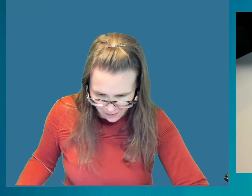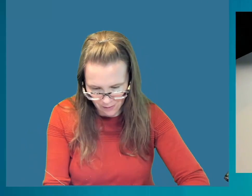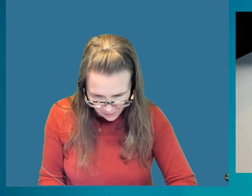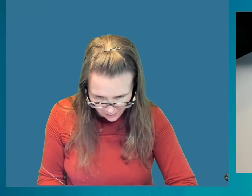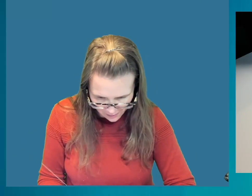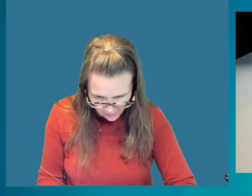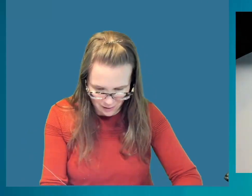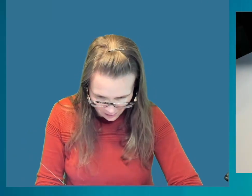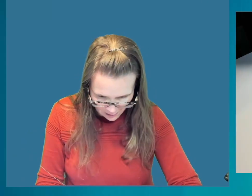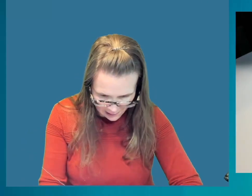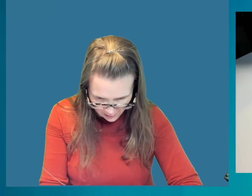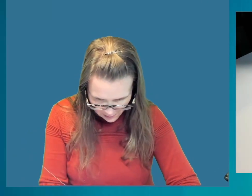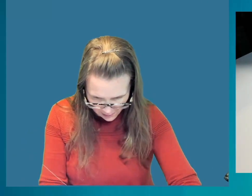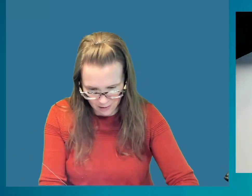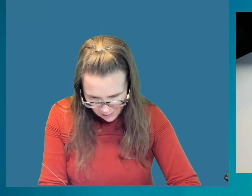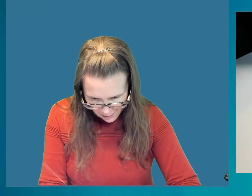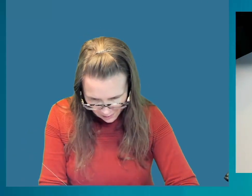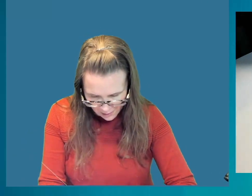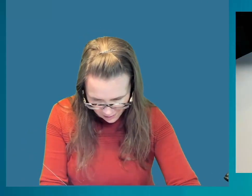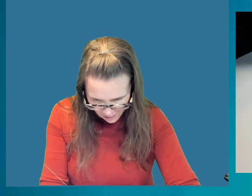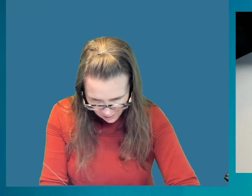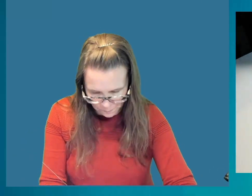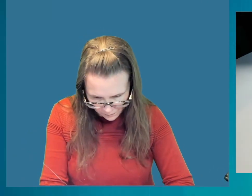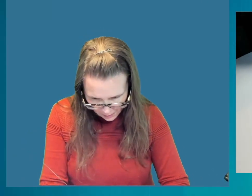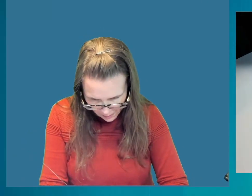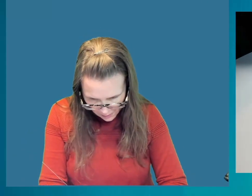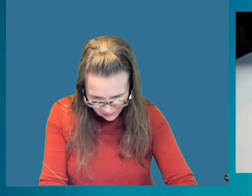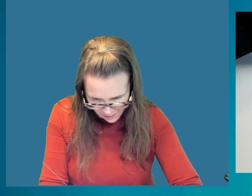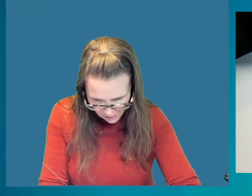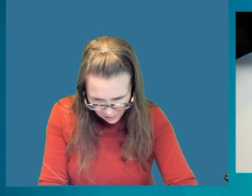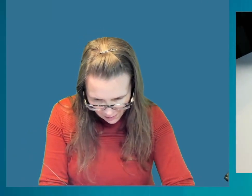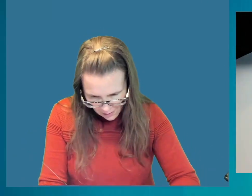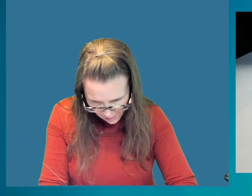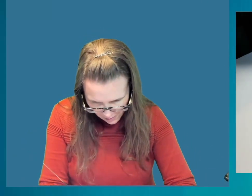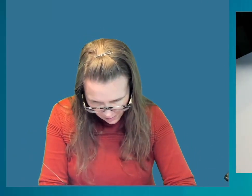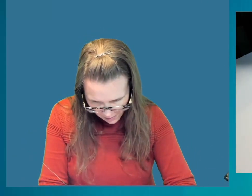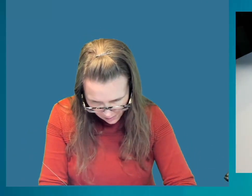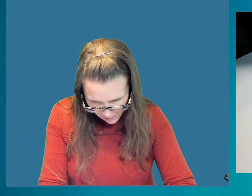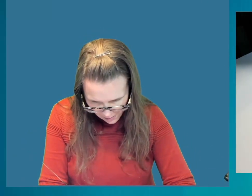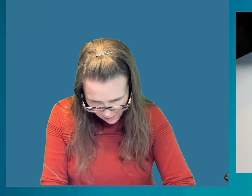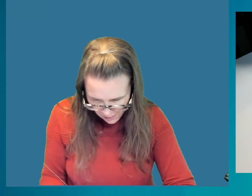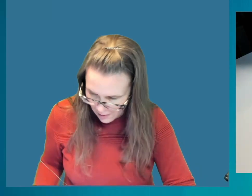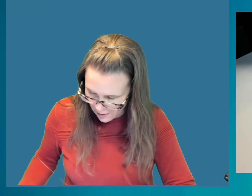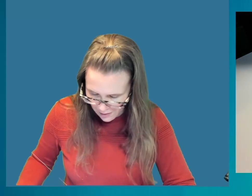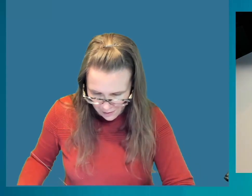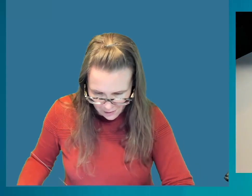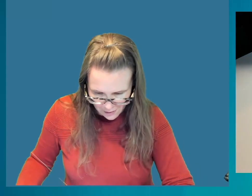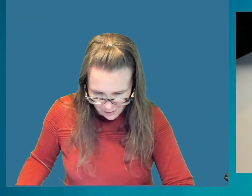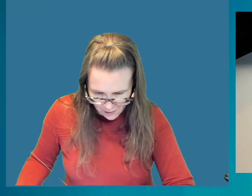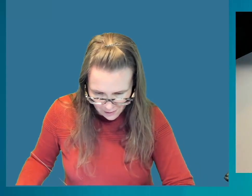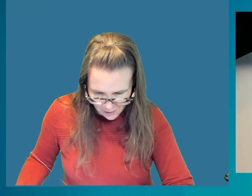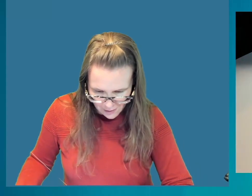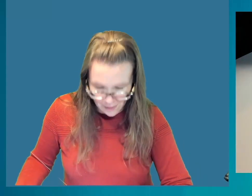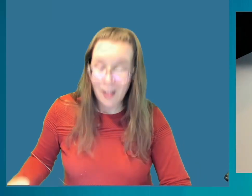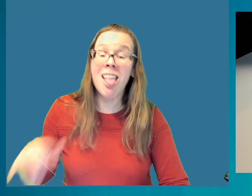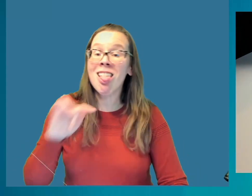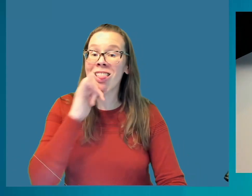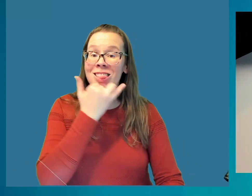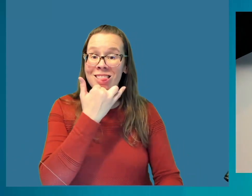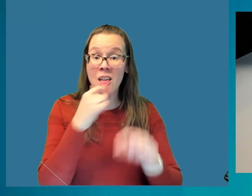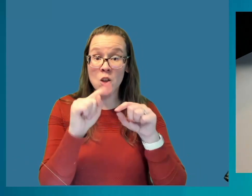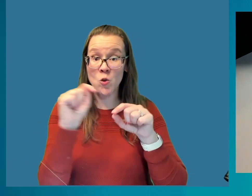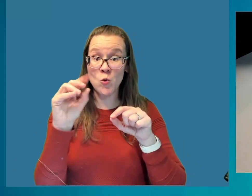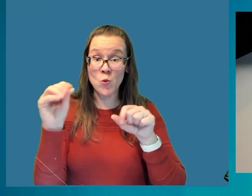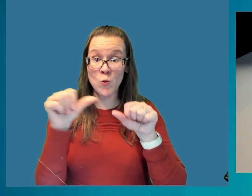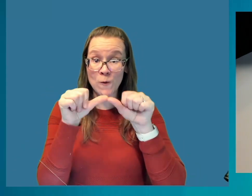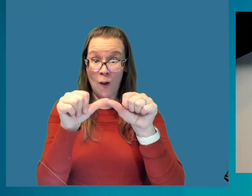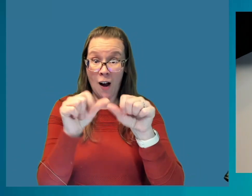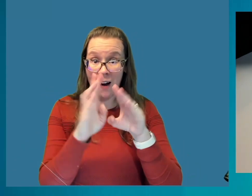so--umm, my top tension--so I'm adjusting that so my stitches look nice and precise.